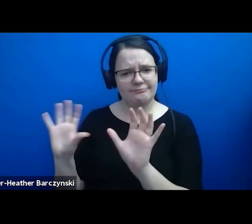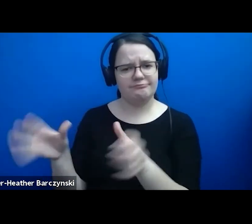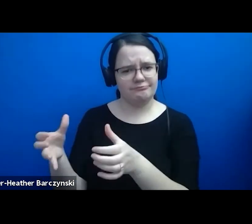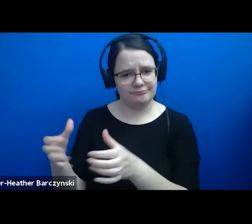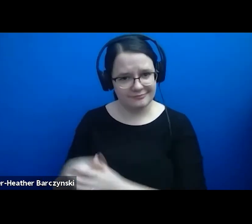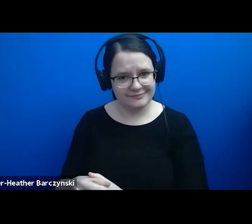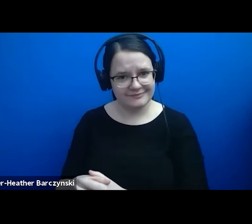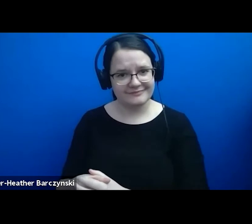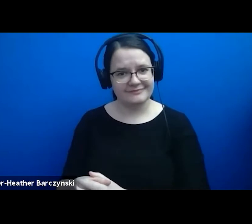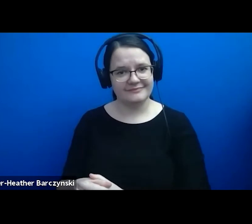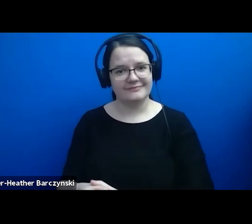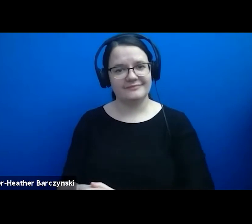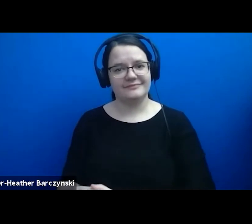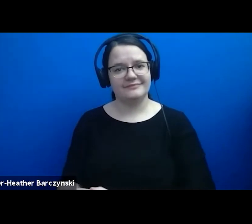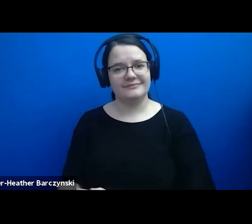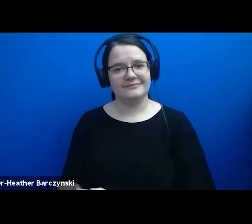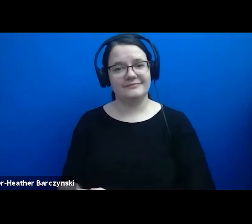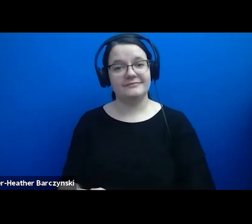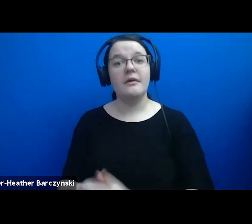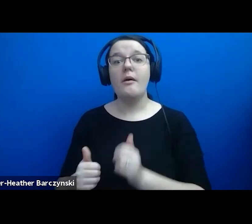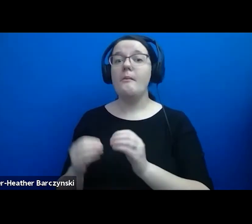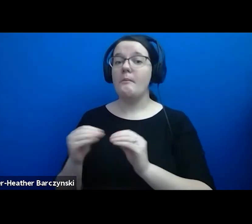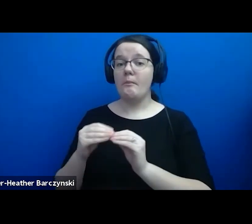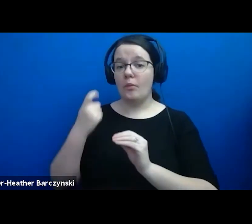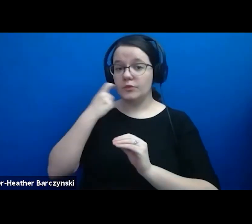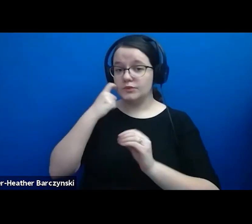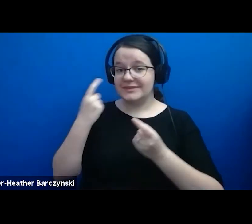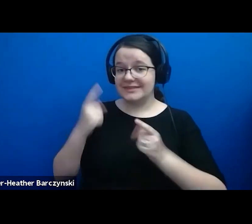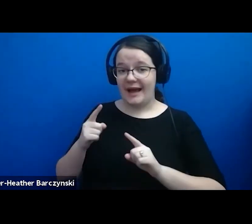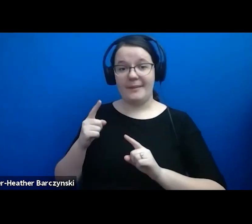who made that happen more recently the infectious diseases division in the department of medicine